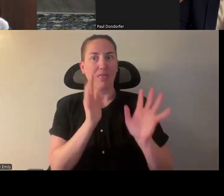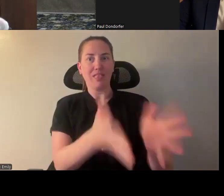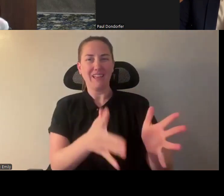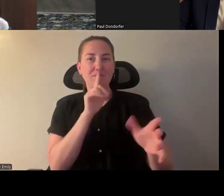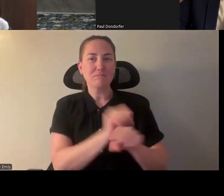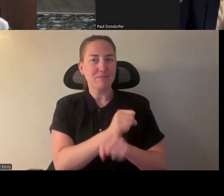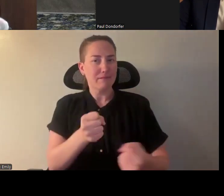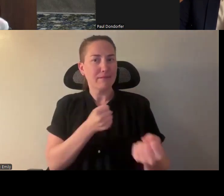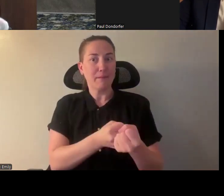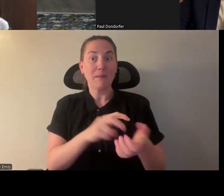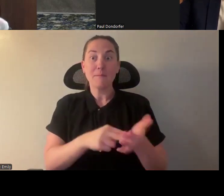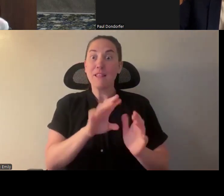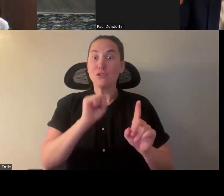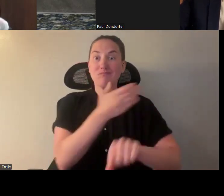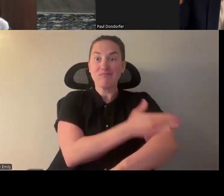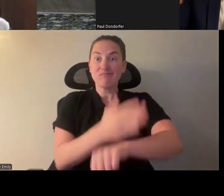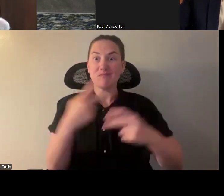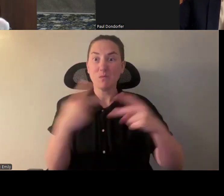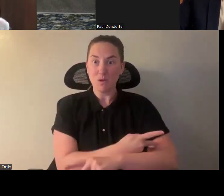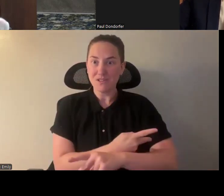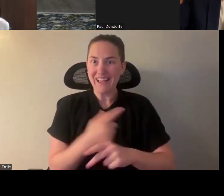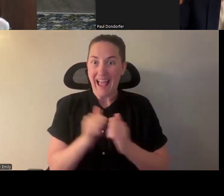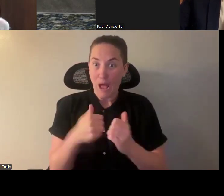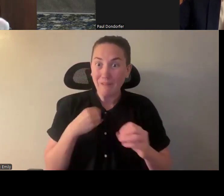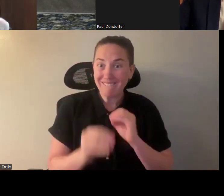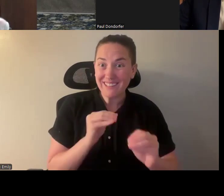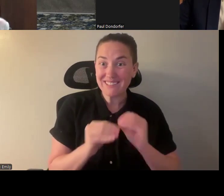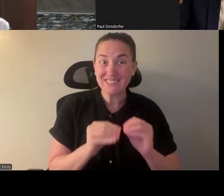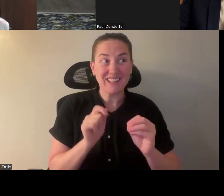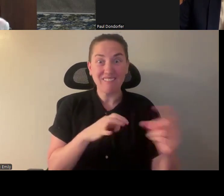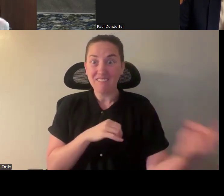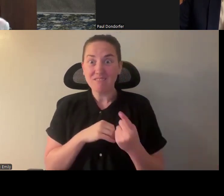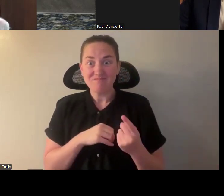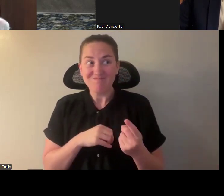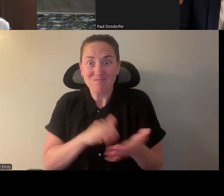a worse situation which is almost impossible for us to remedy if they even get to us Our clients